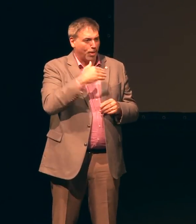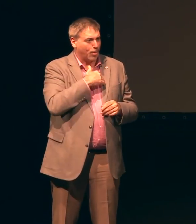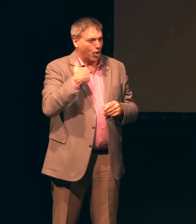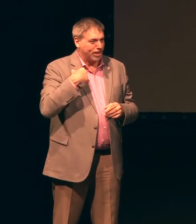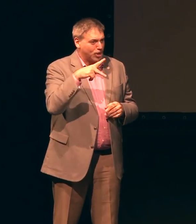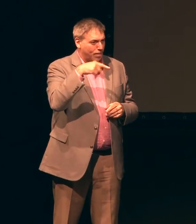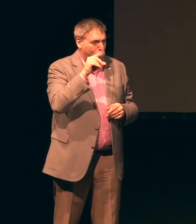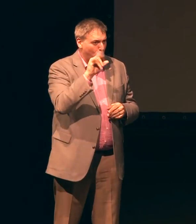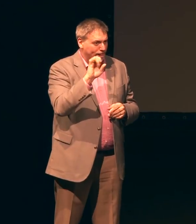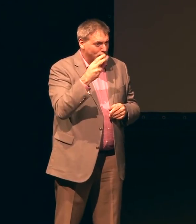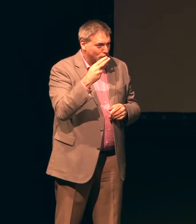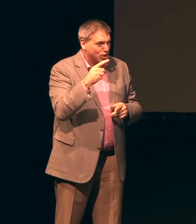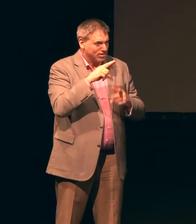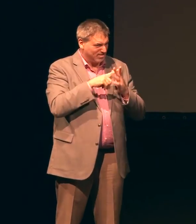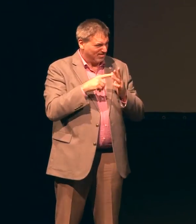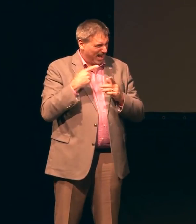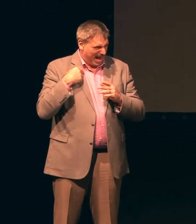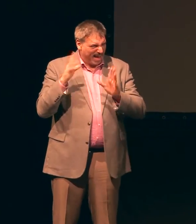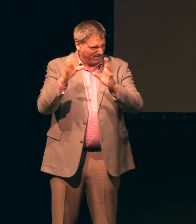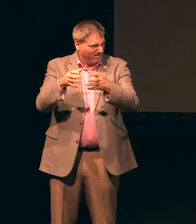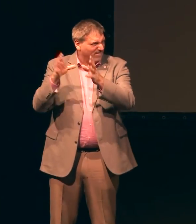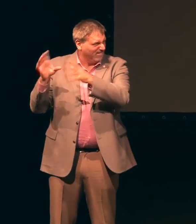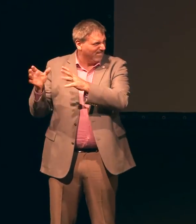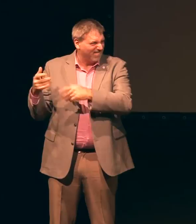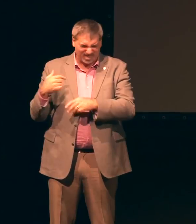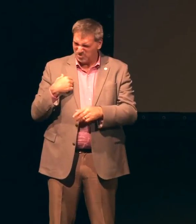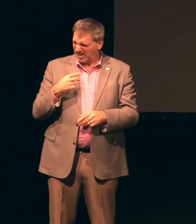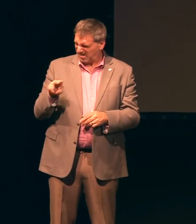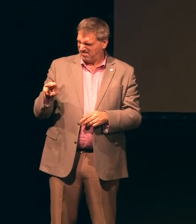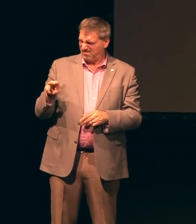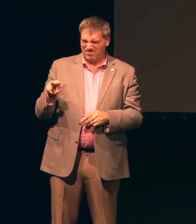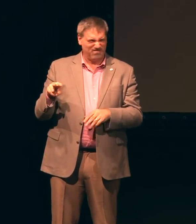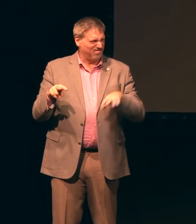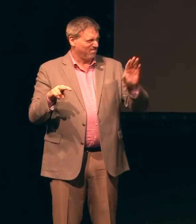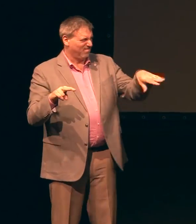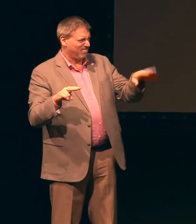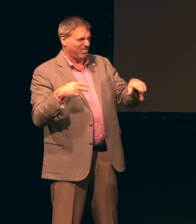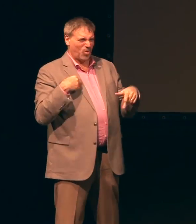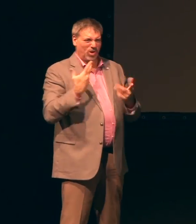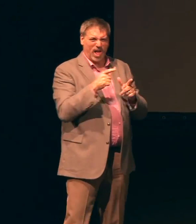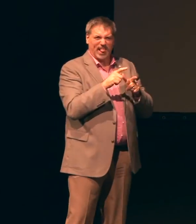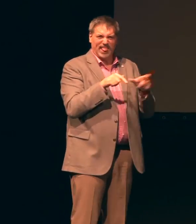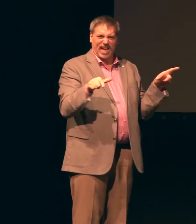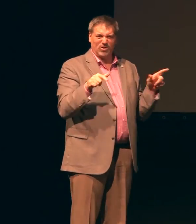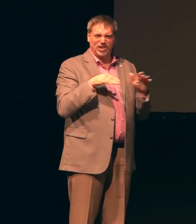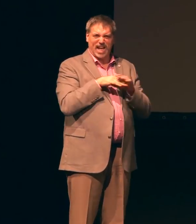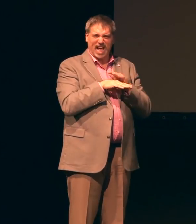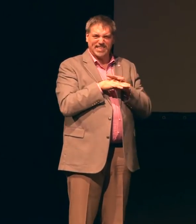languages. Individuals that speak Polish or Chinese, offer whatever it may be, they want to